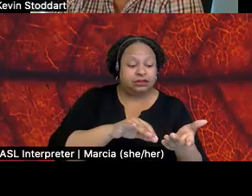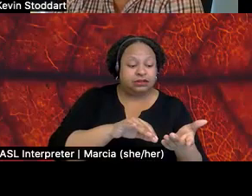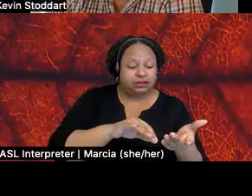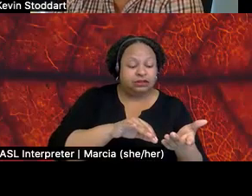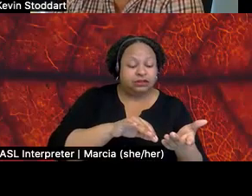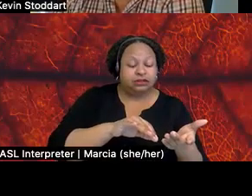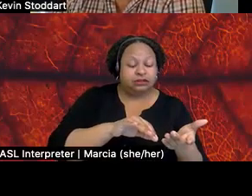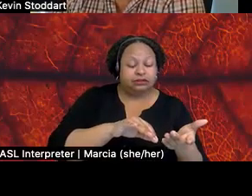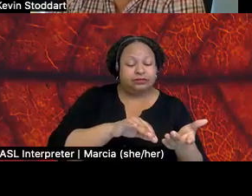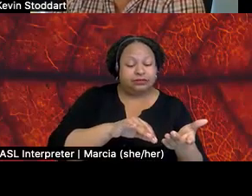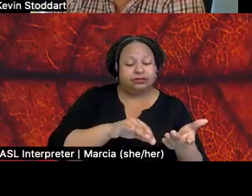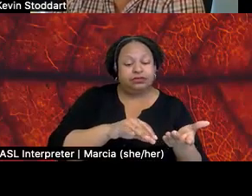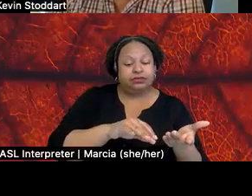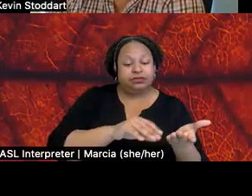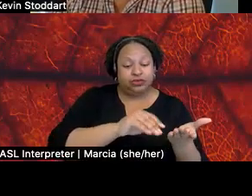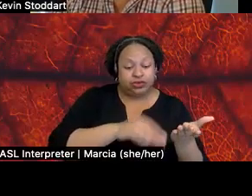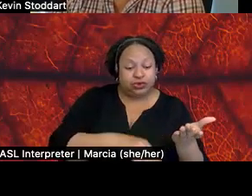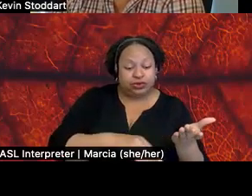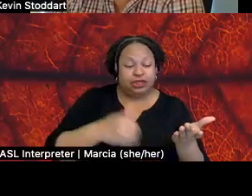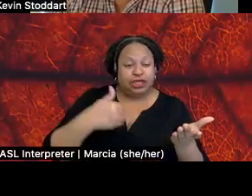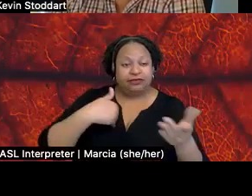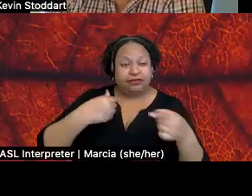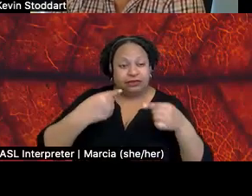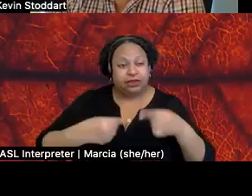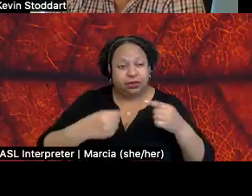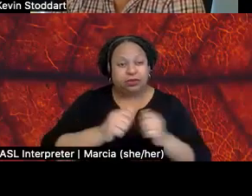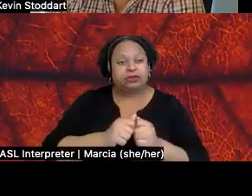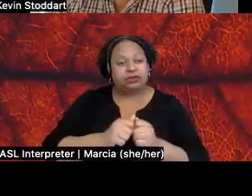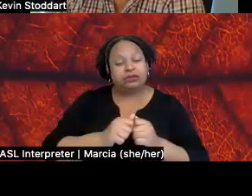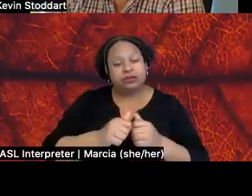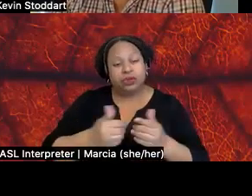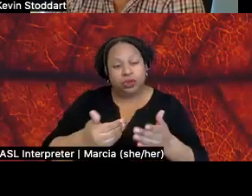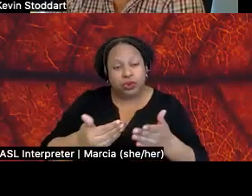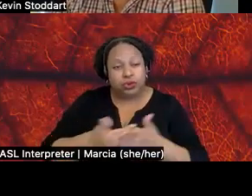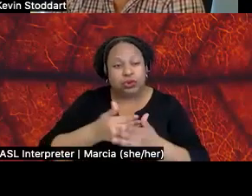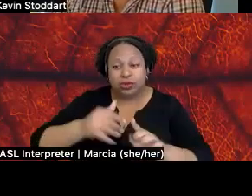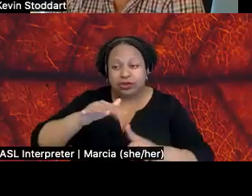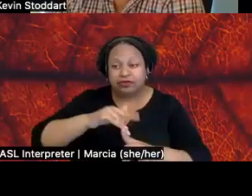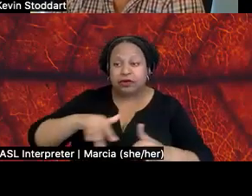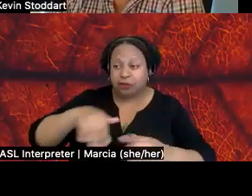problem and needing to do that in a short period of time is stressful.